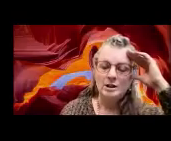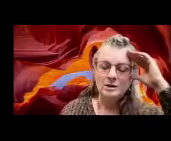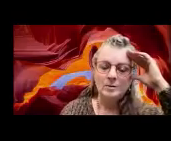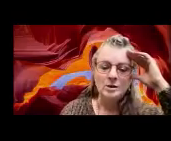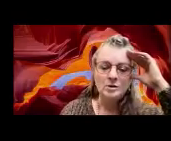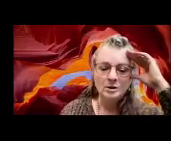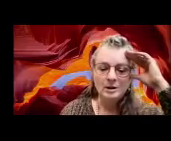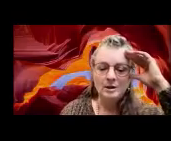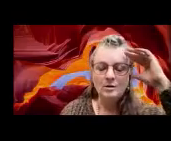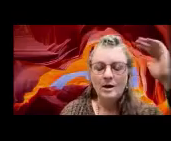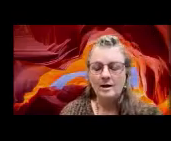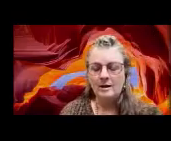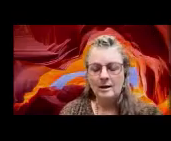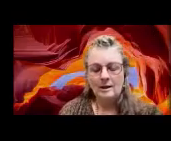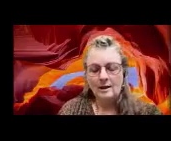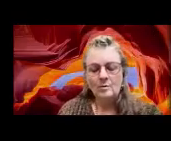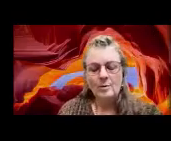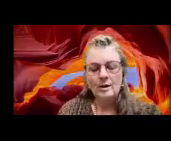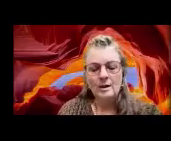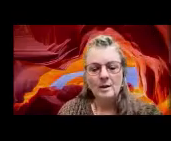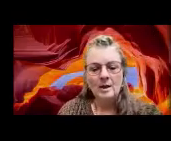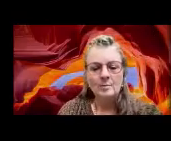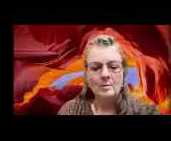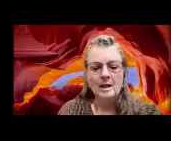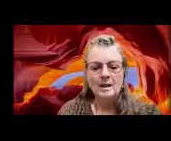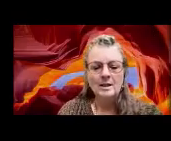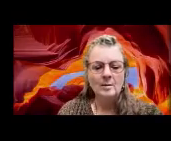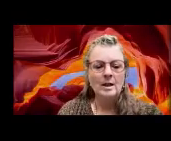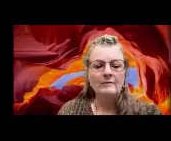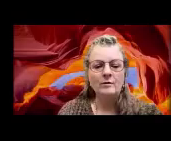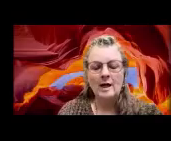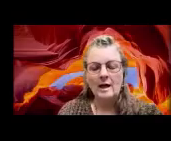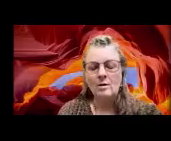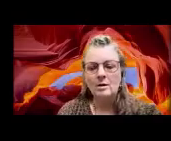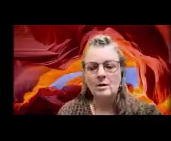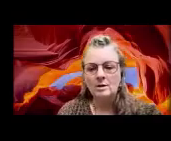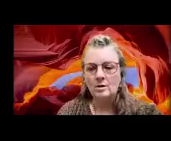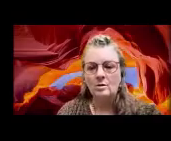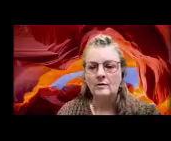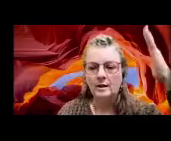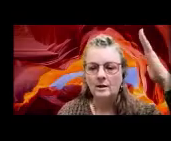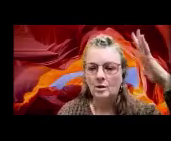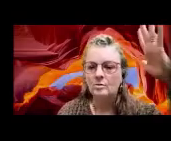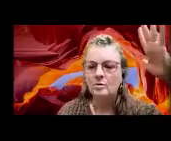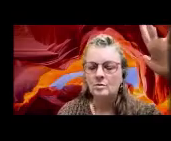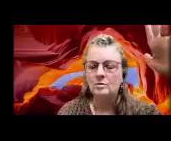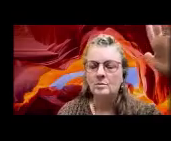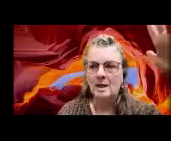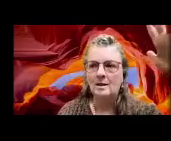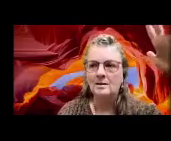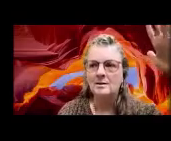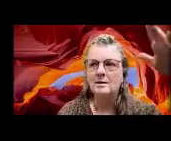gets home and us. And you know, I don't put a limit on it, but many tell me, after an hour or so of like, no. Social demands.